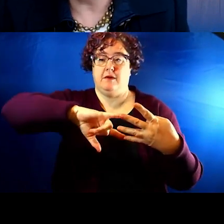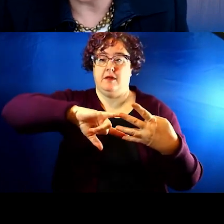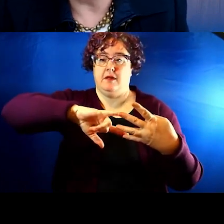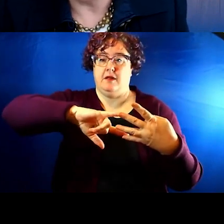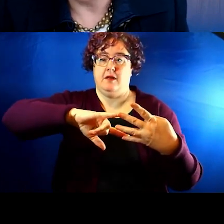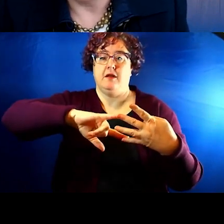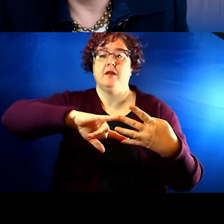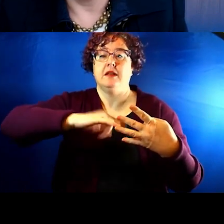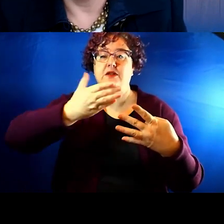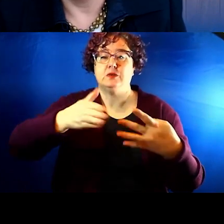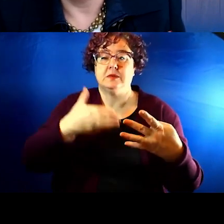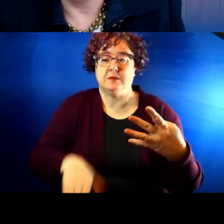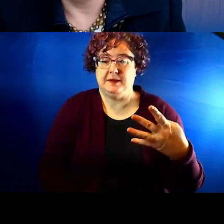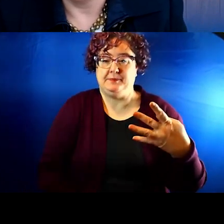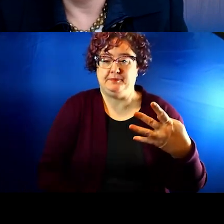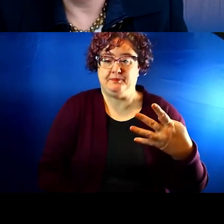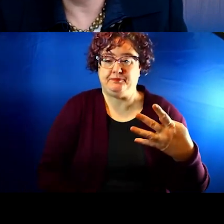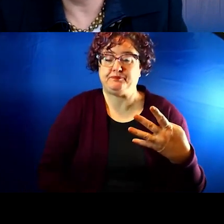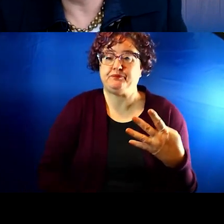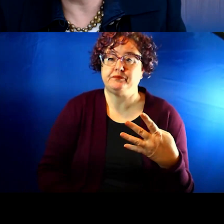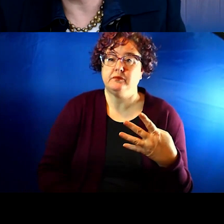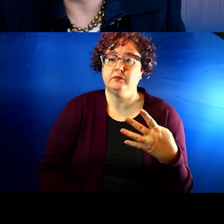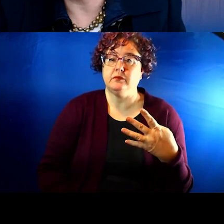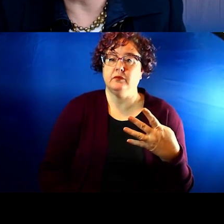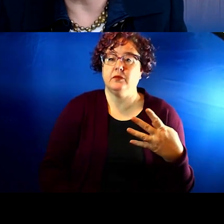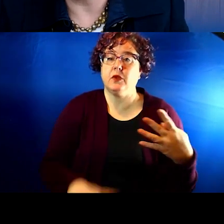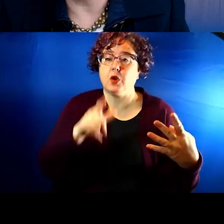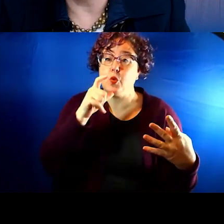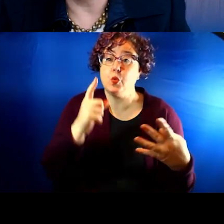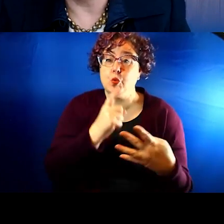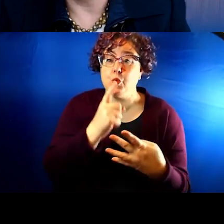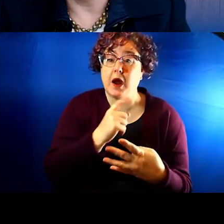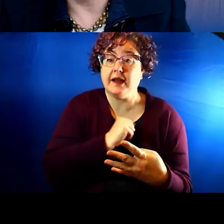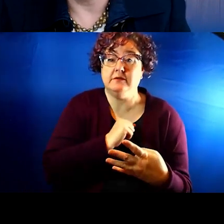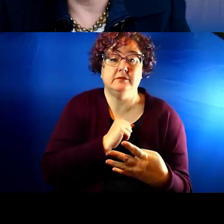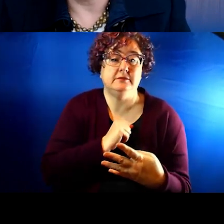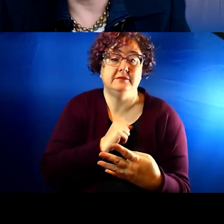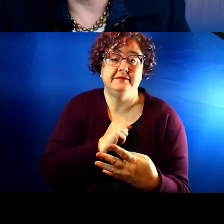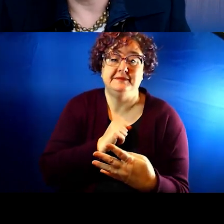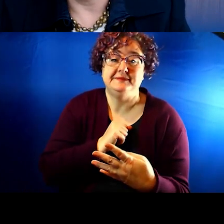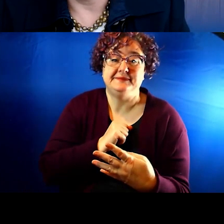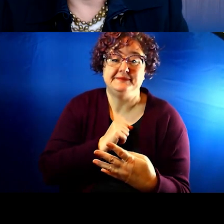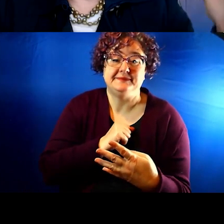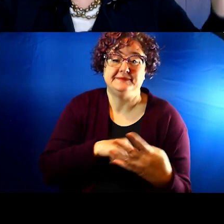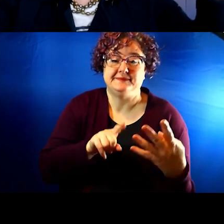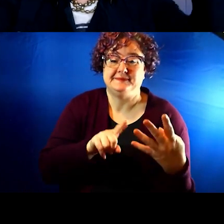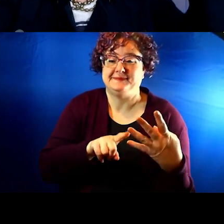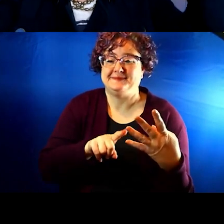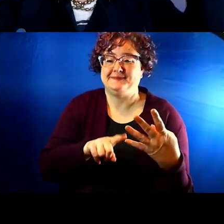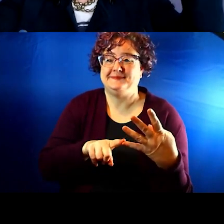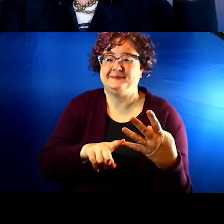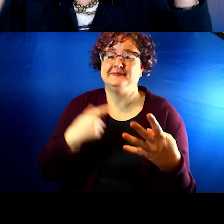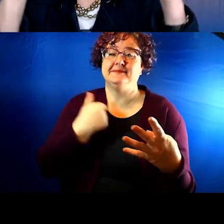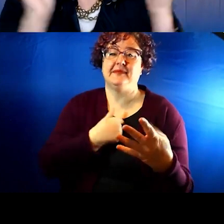WHO WAS CORRECT. 25% OF YOU SAID HERE TO HELP.